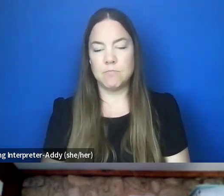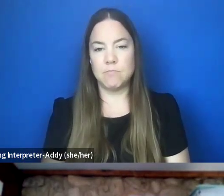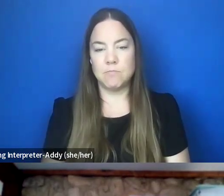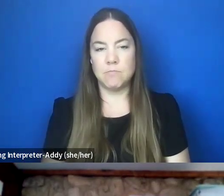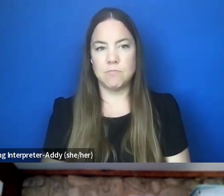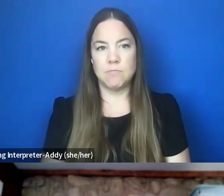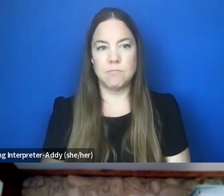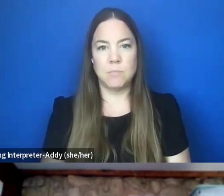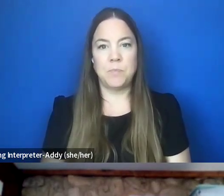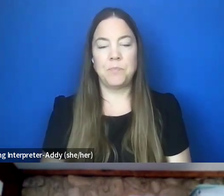Don Dew: And Alyssa